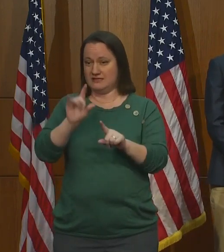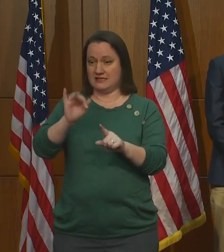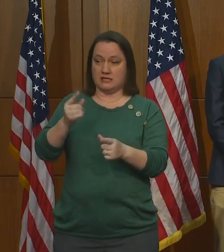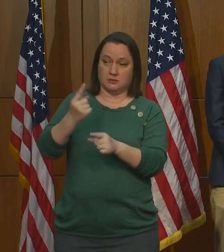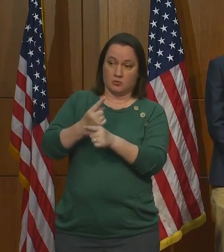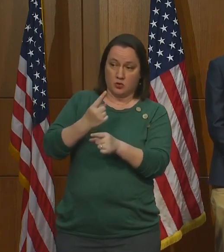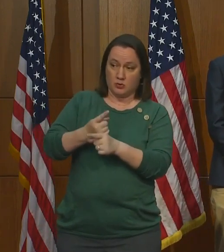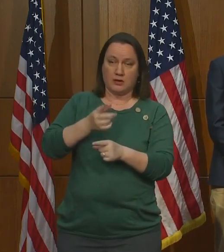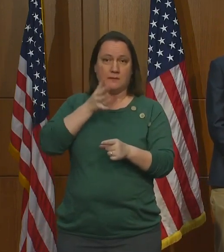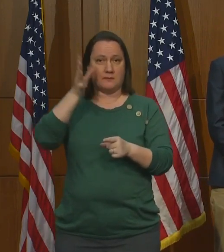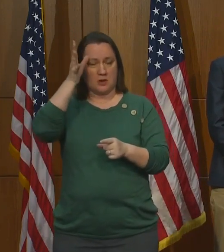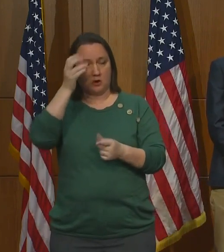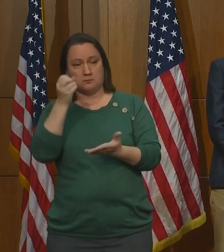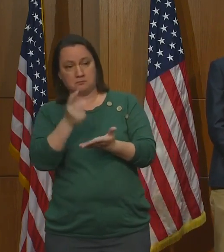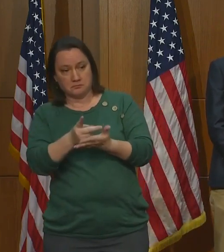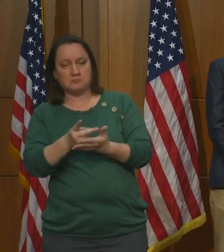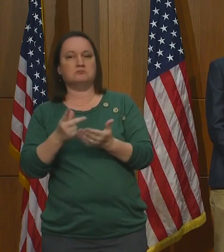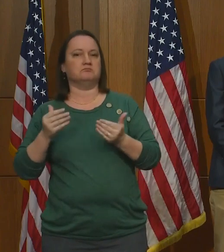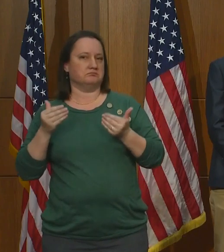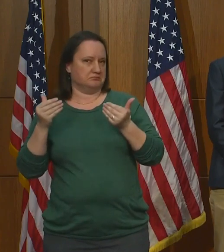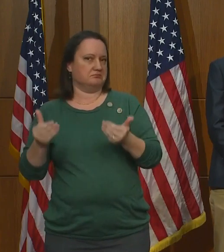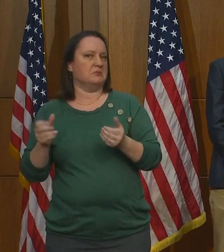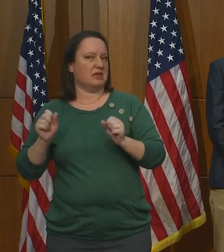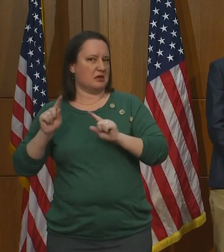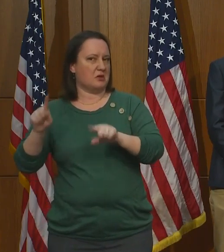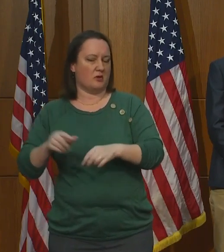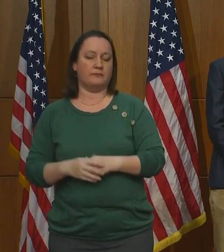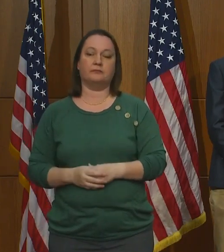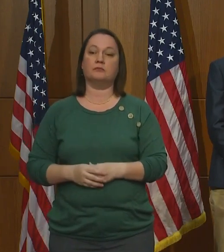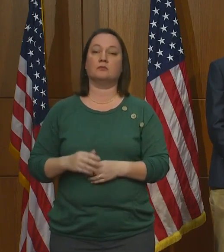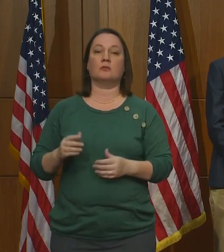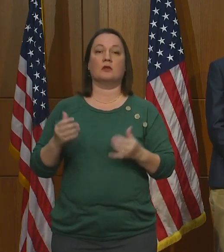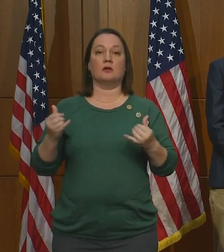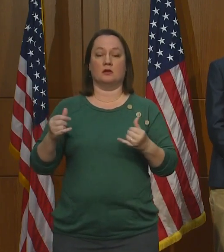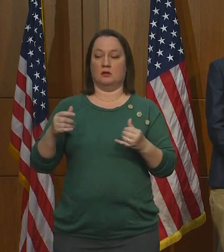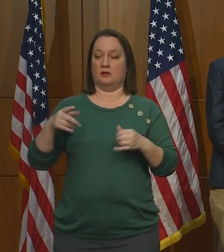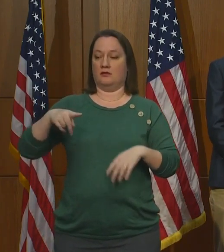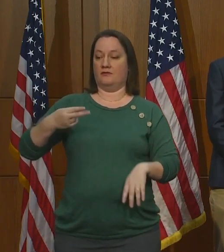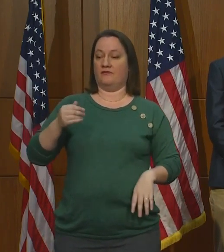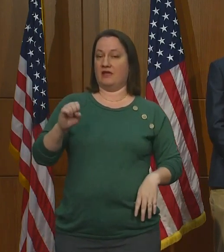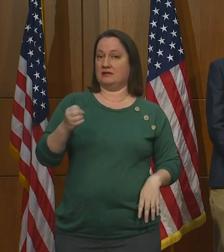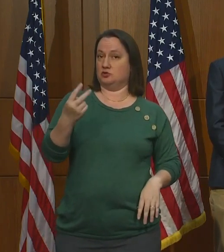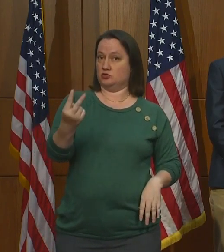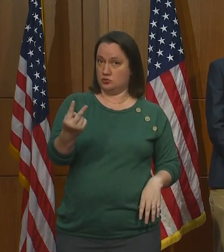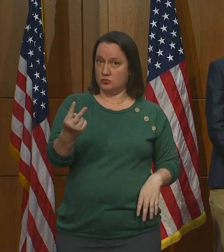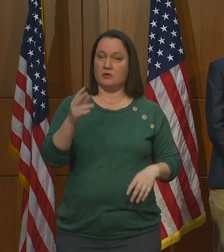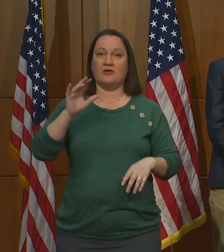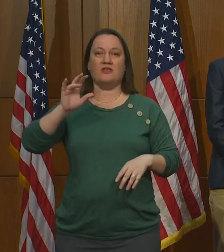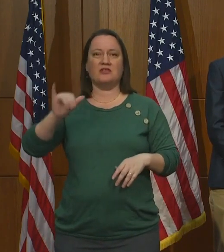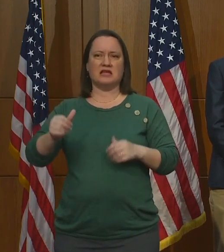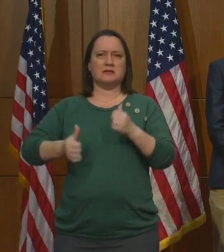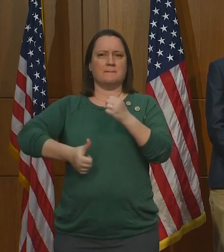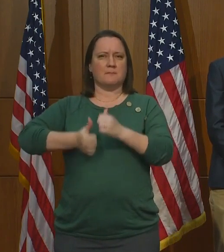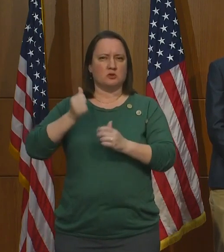PROGRAM TEAM AGREES IT IS APPROPRIATE AND THE PARENT CAN SENSE. THEN WE MOVE INTO FACE